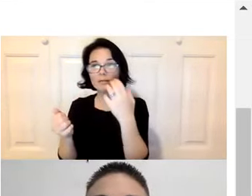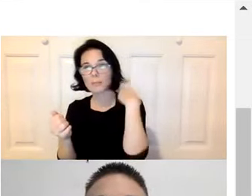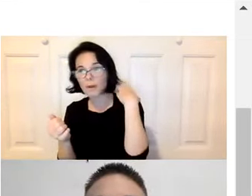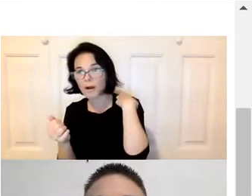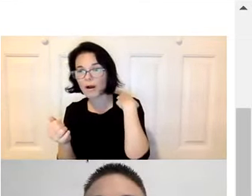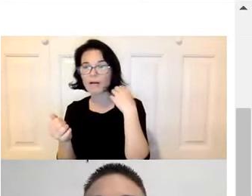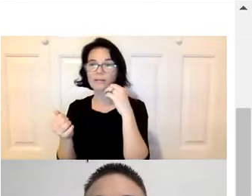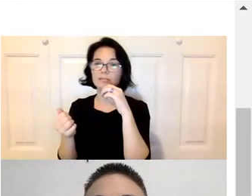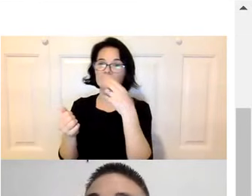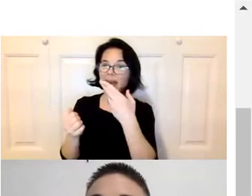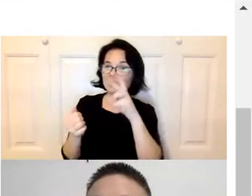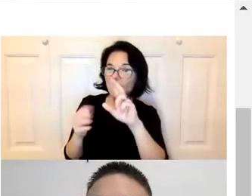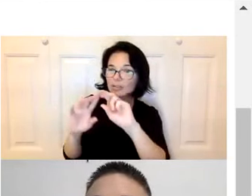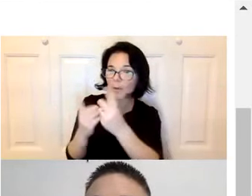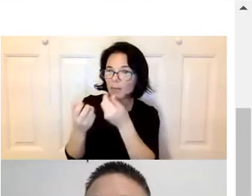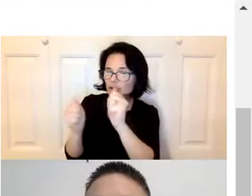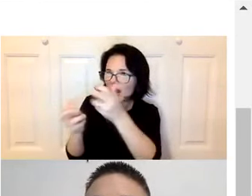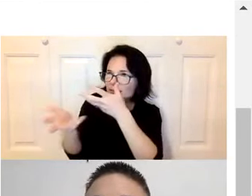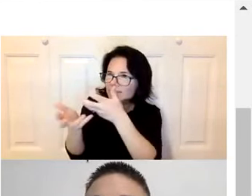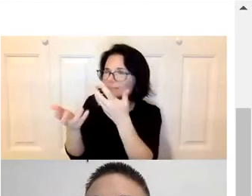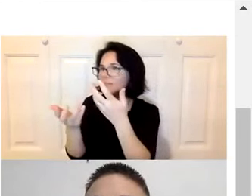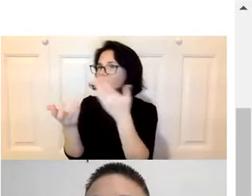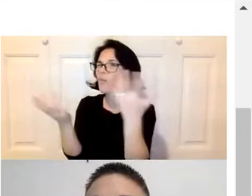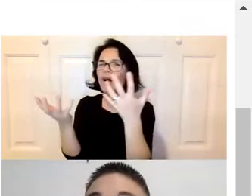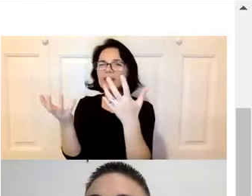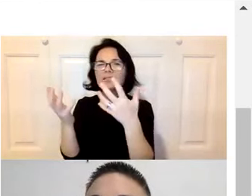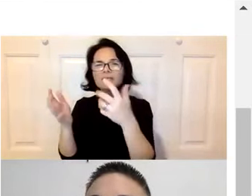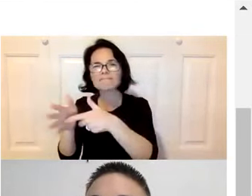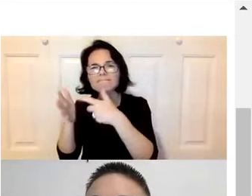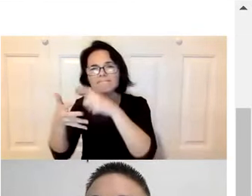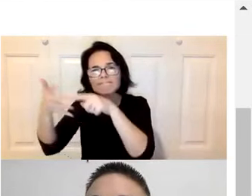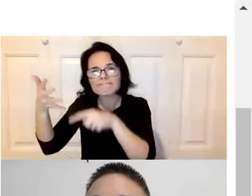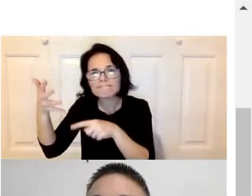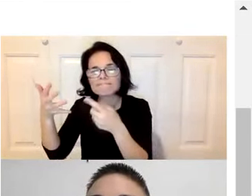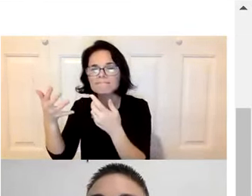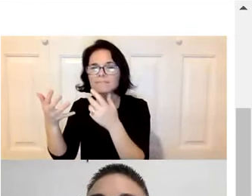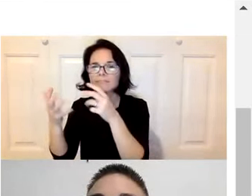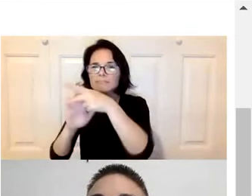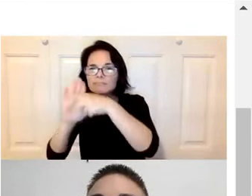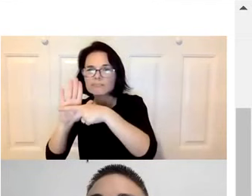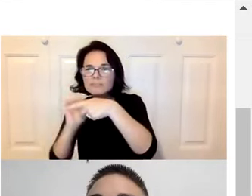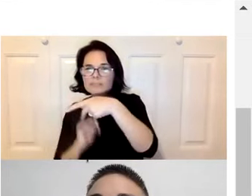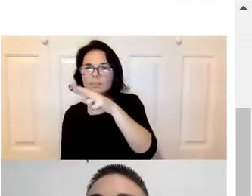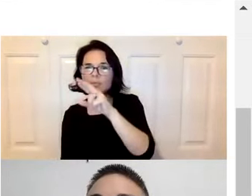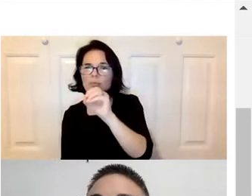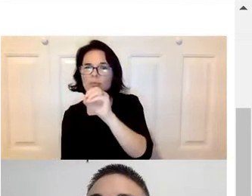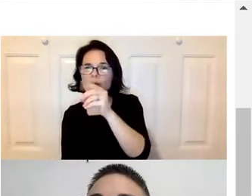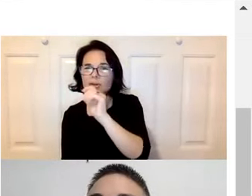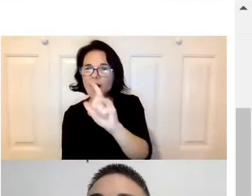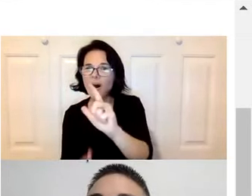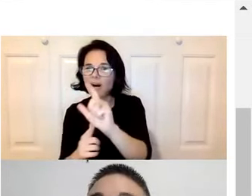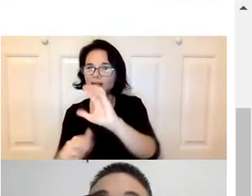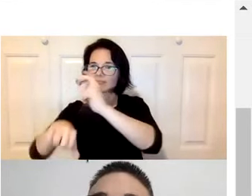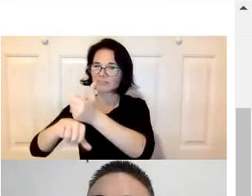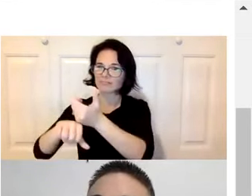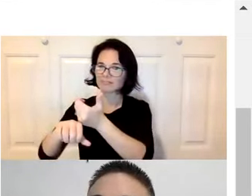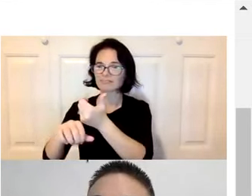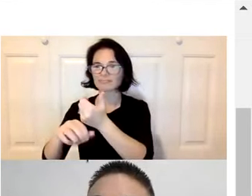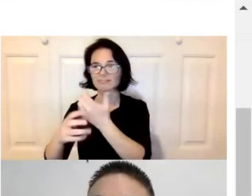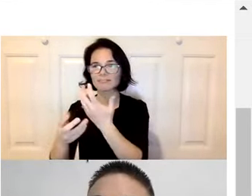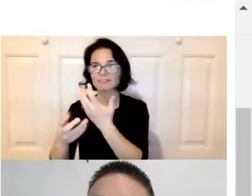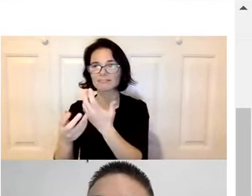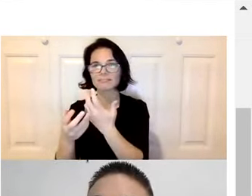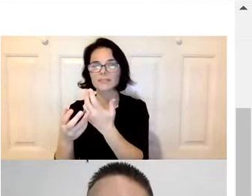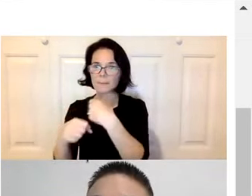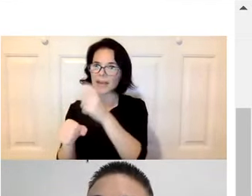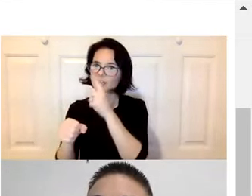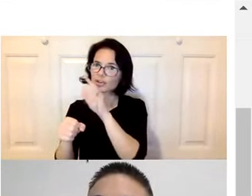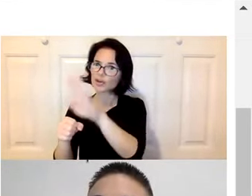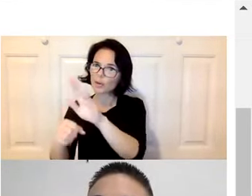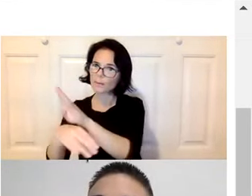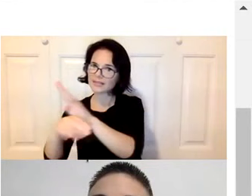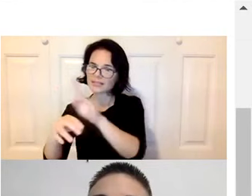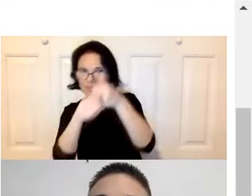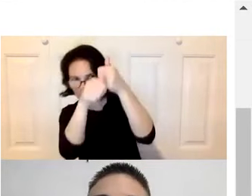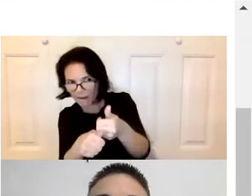around the protocol that your organization has to follow the public health order but also